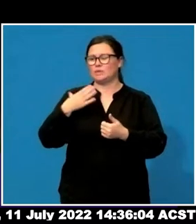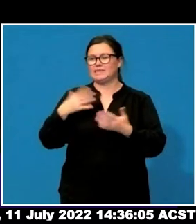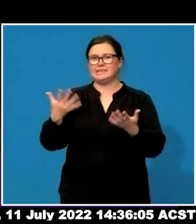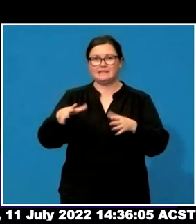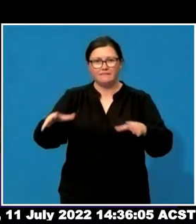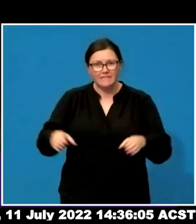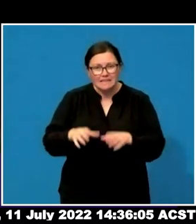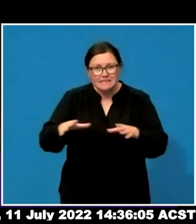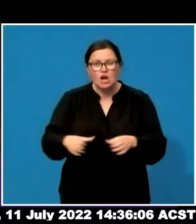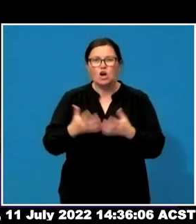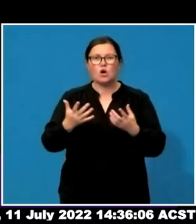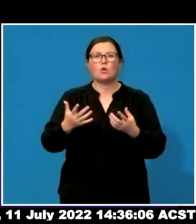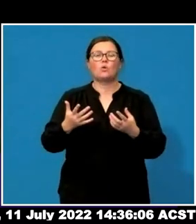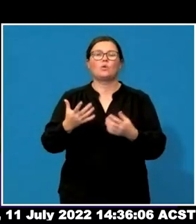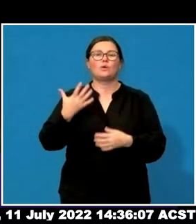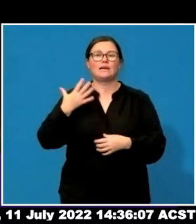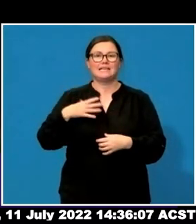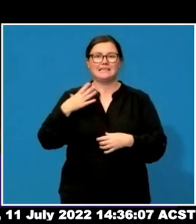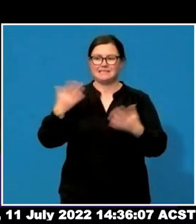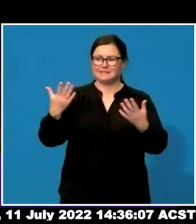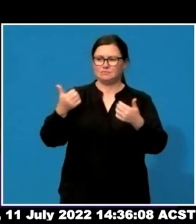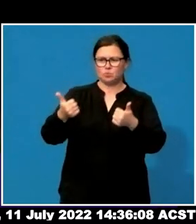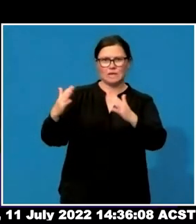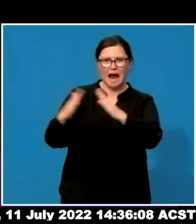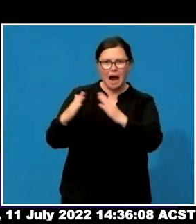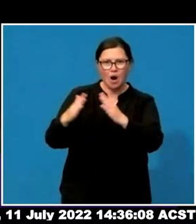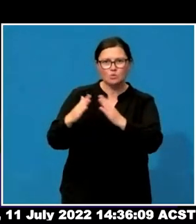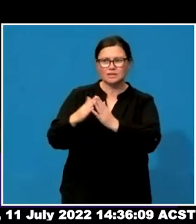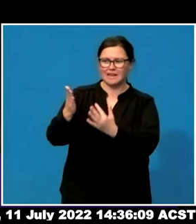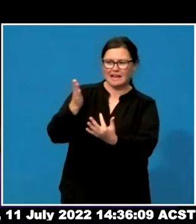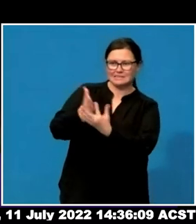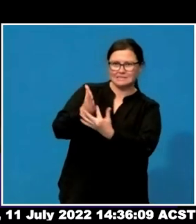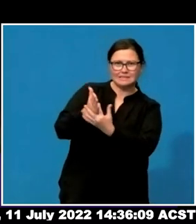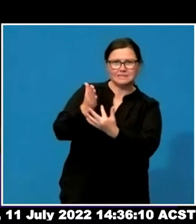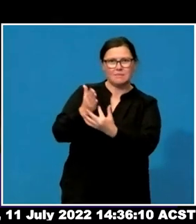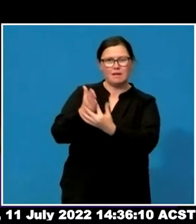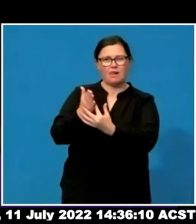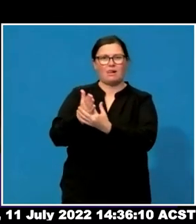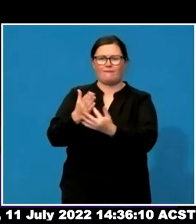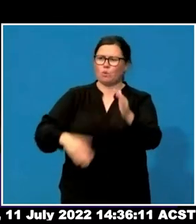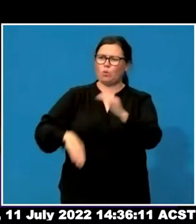He would need housing that was accessible - fully accessible because he lives in a